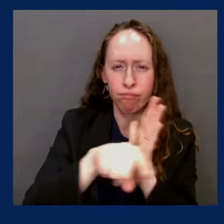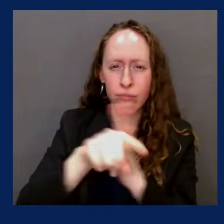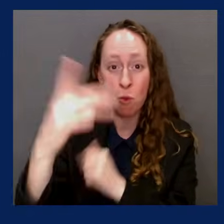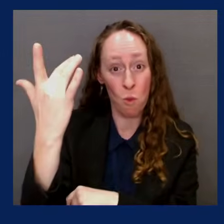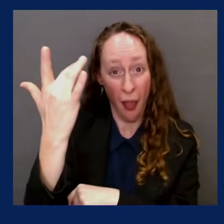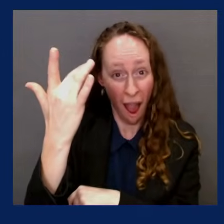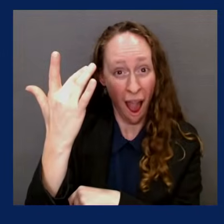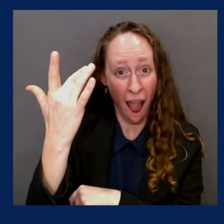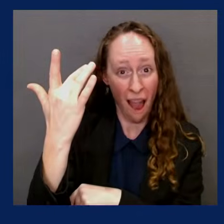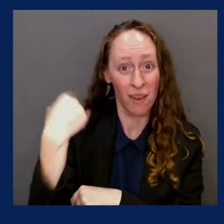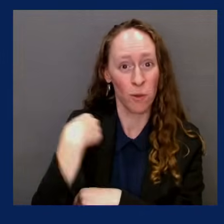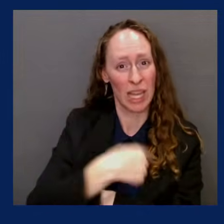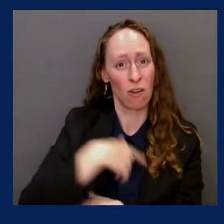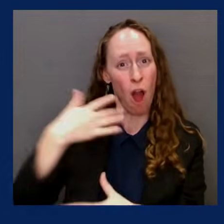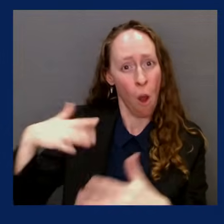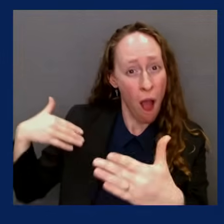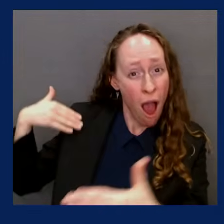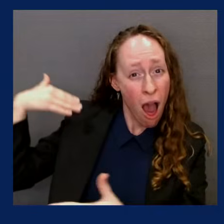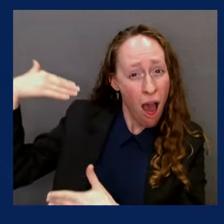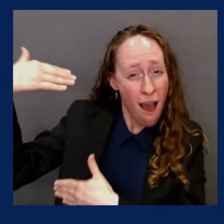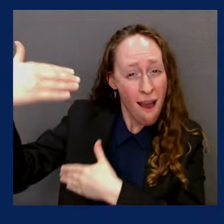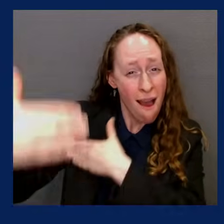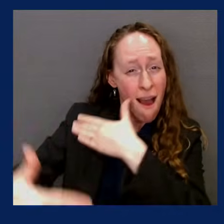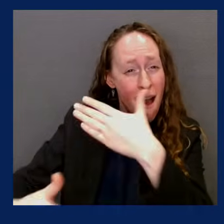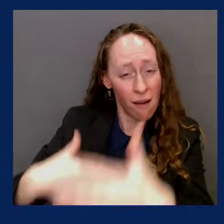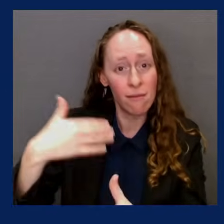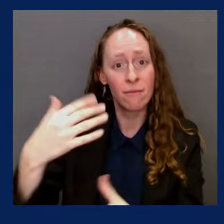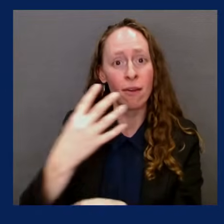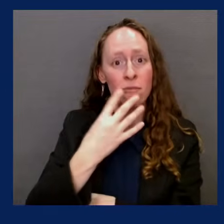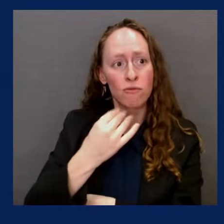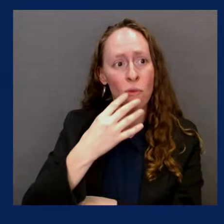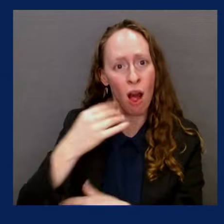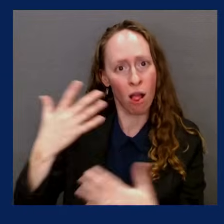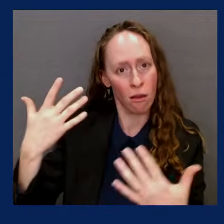And one more word on this. I continue to be alarmed about extremist